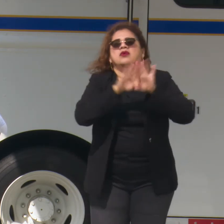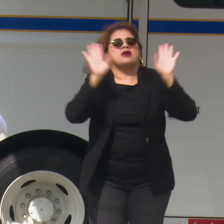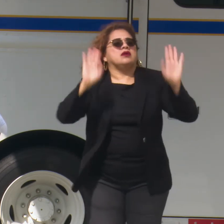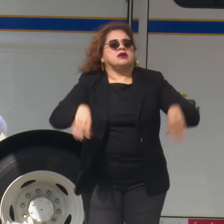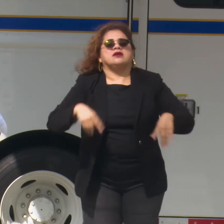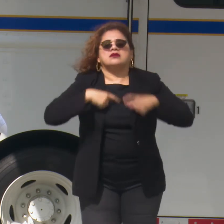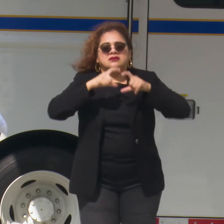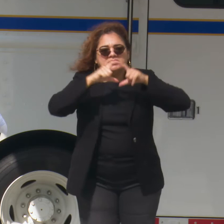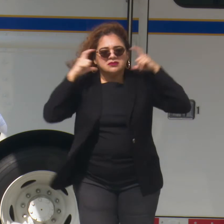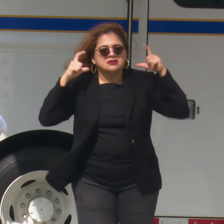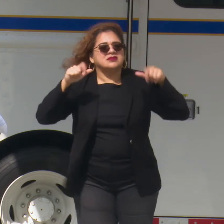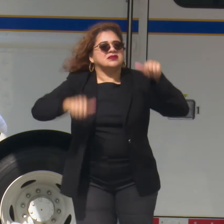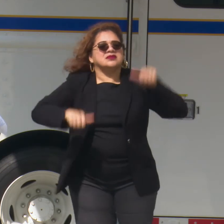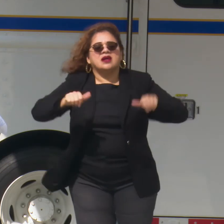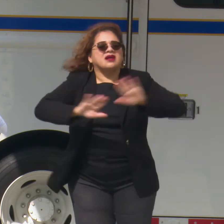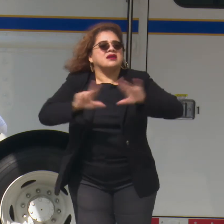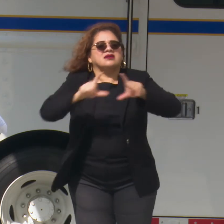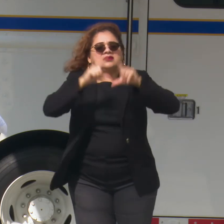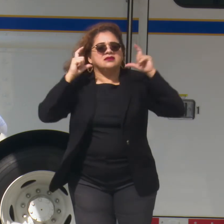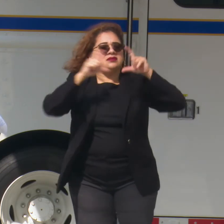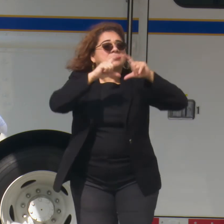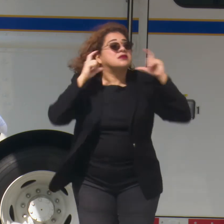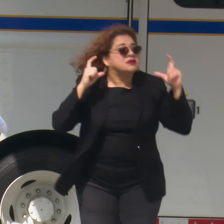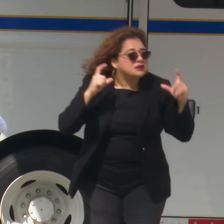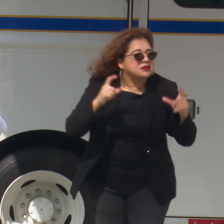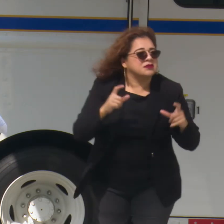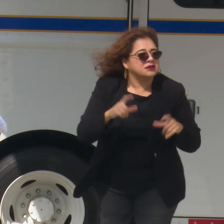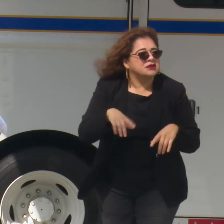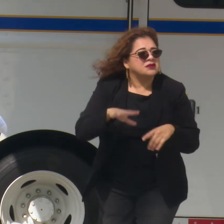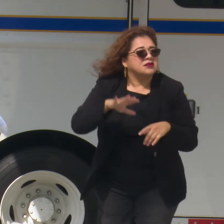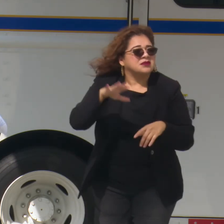In fact we look at COVID-19 data every day. COVID-19 cases